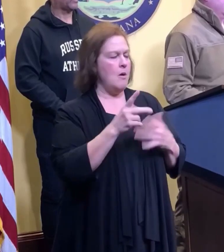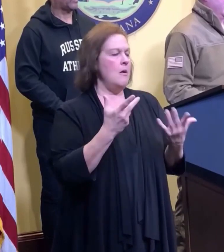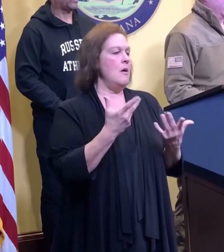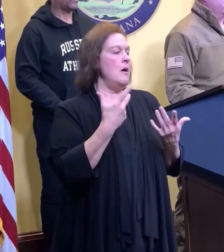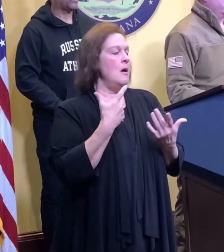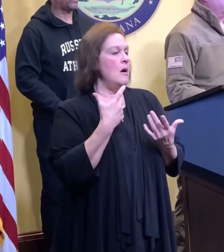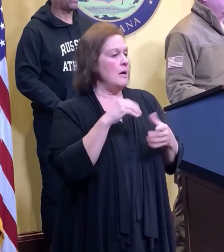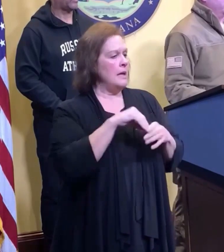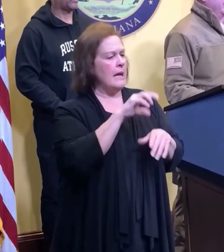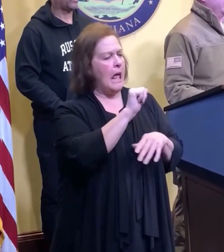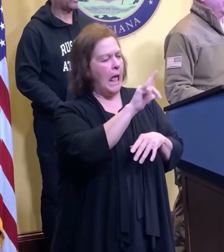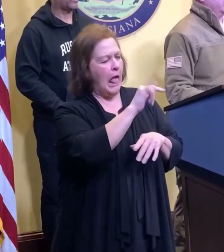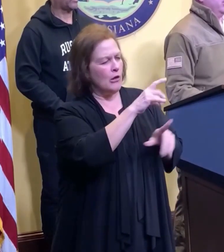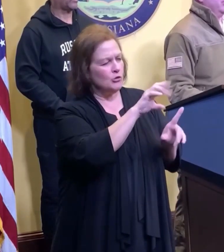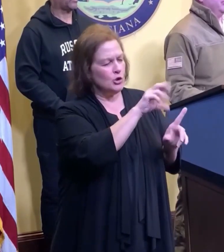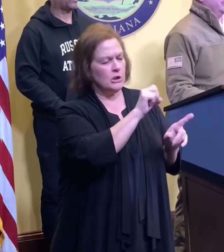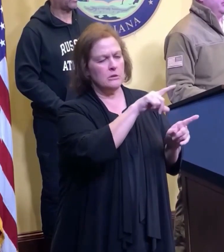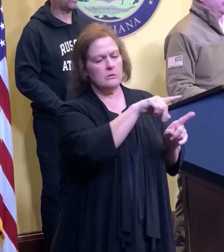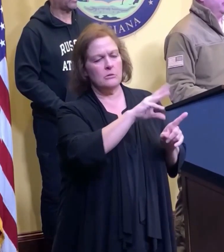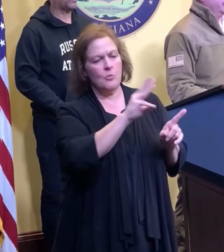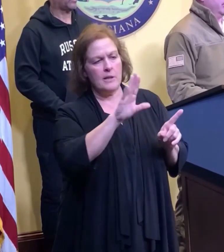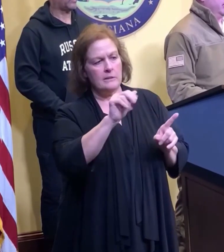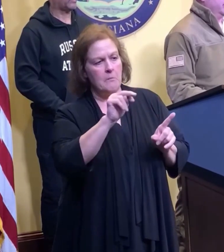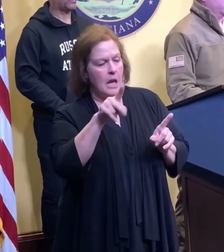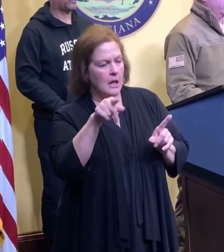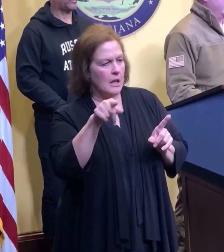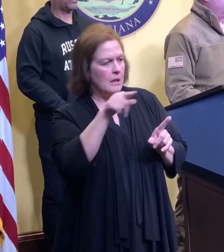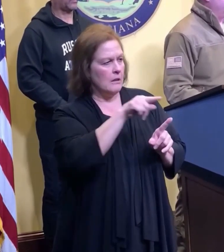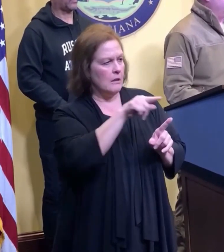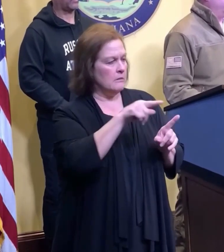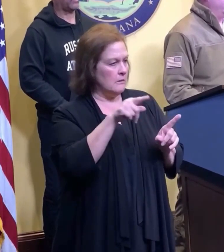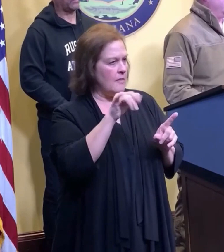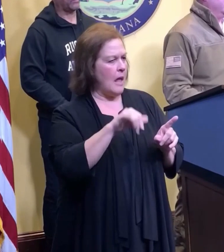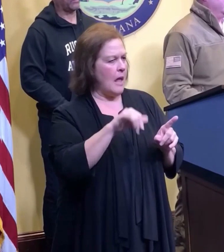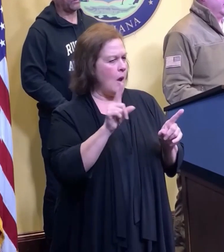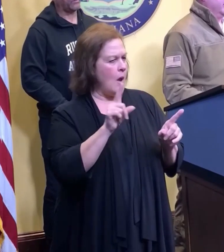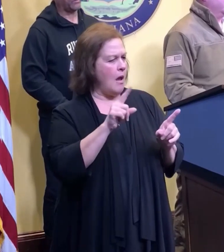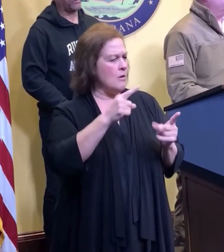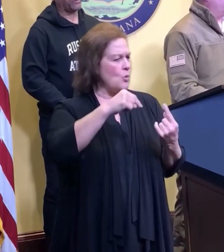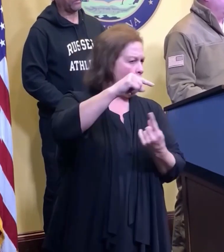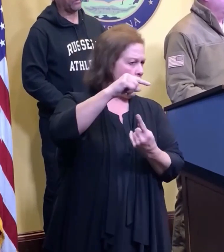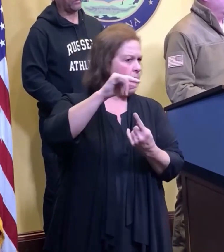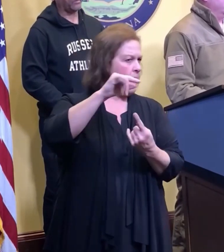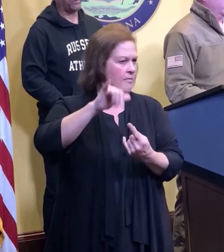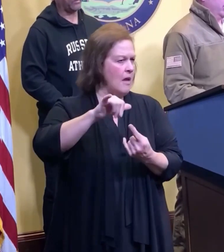algiers the west bank area where this this uh tornado yesterday kind of started what we are